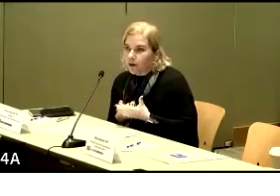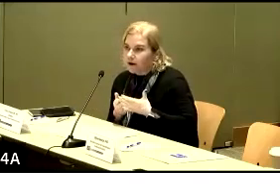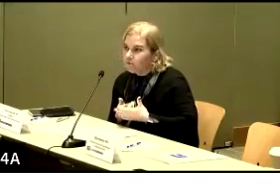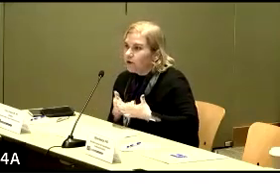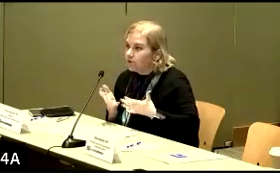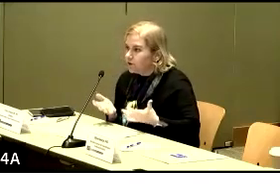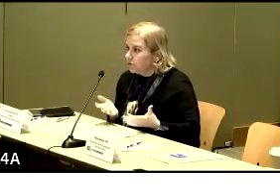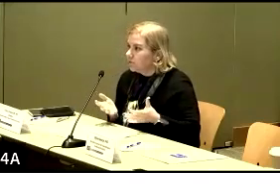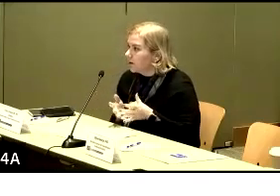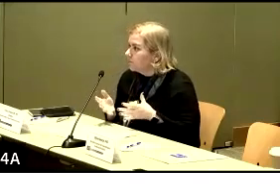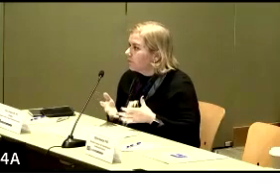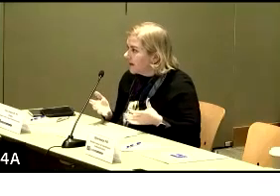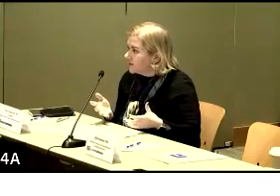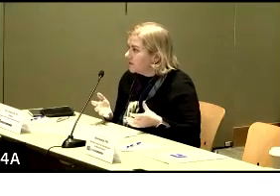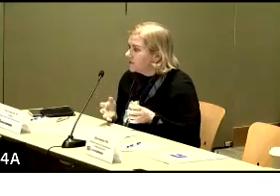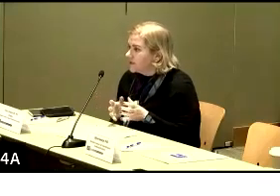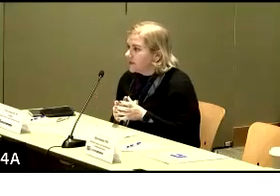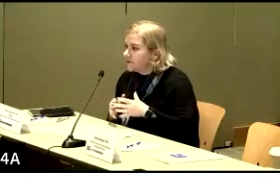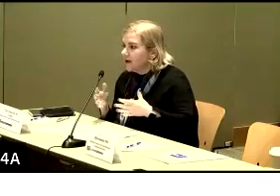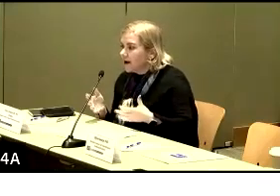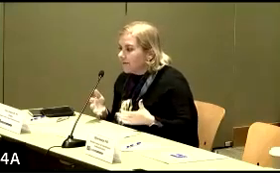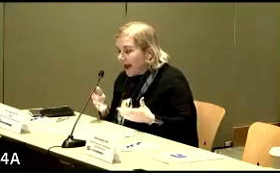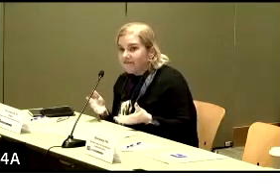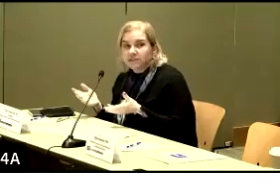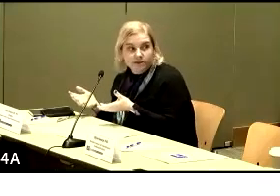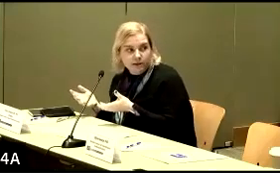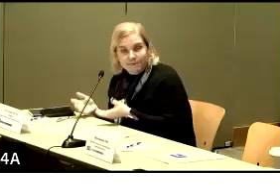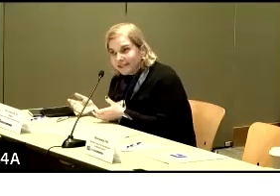where if we could do the work of preventing those ACEs, having some of the PCEs,